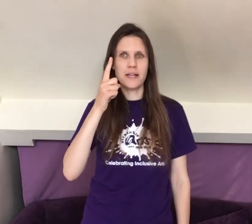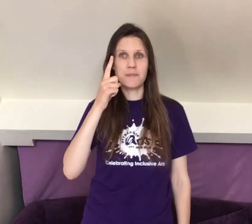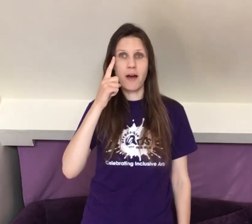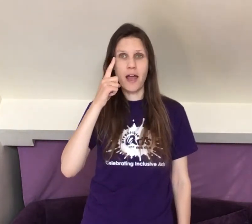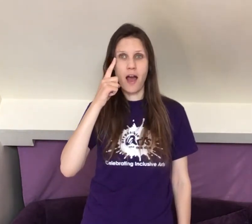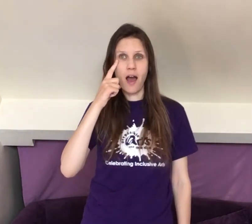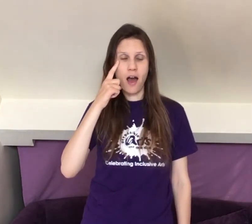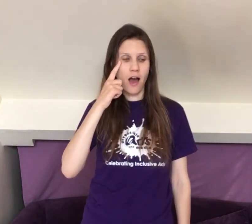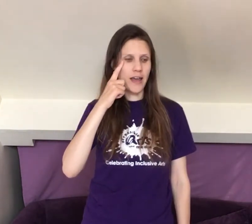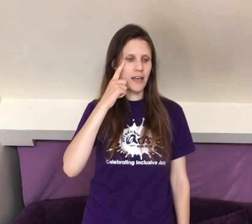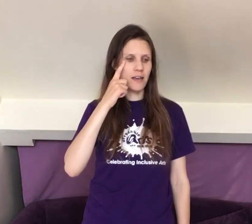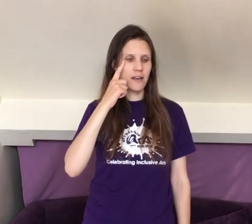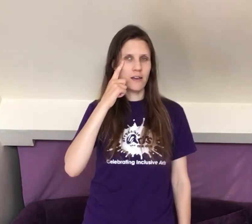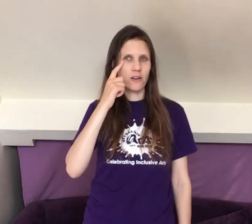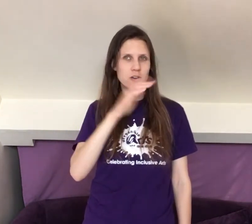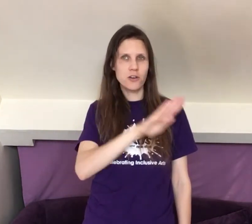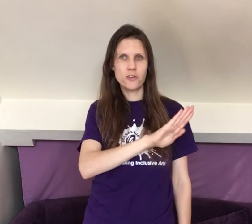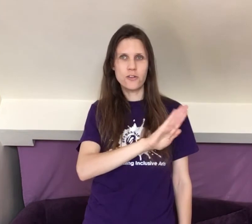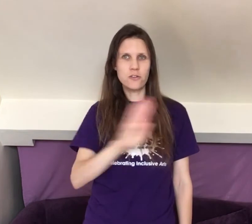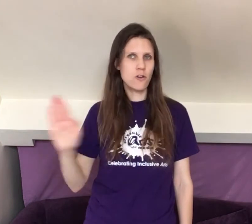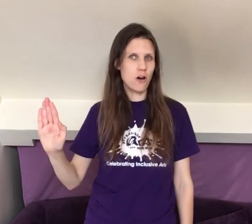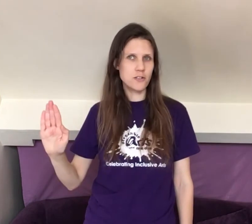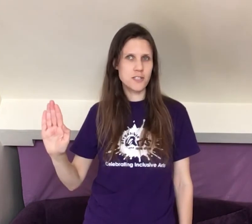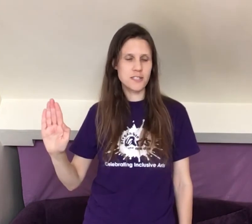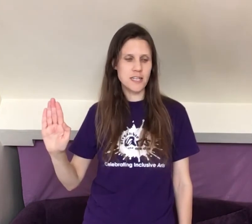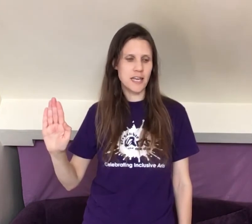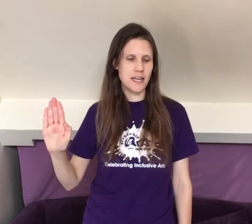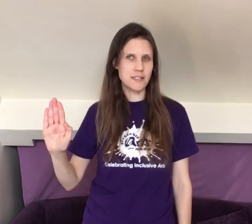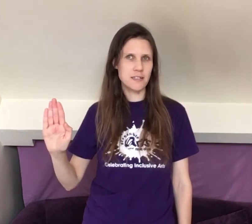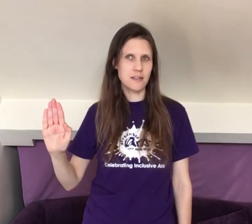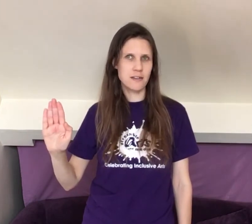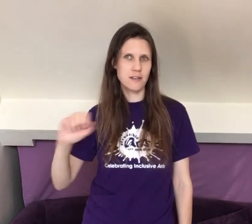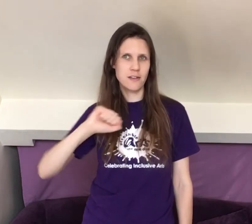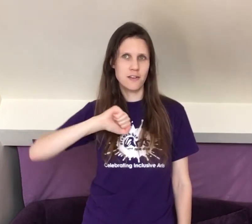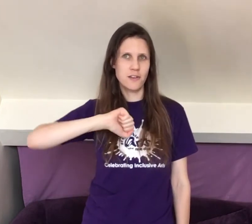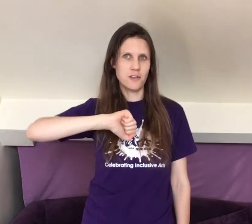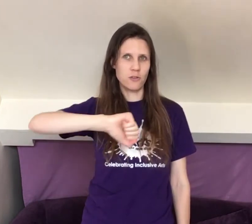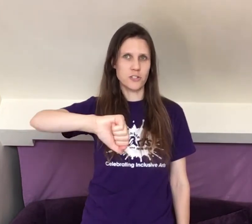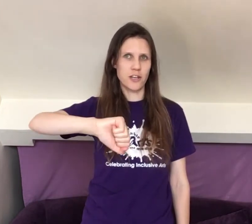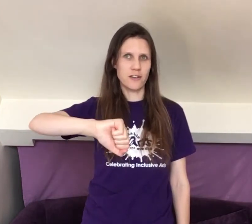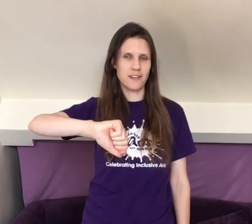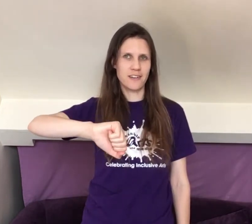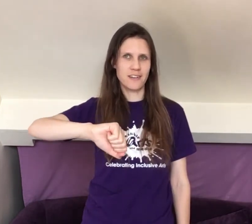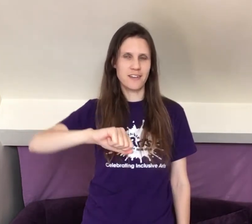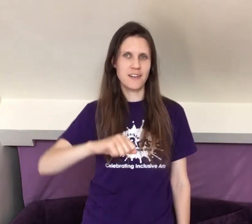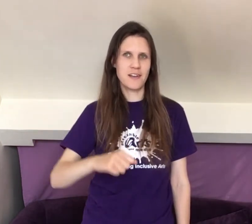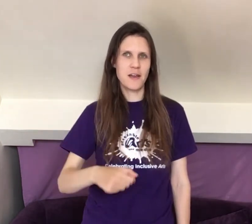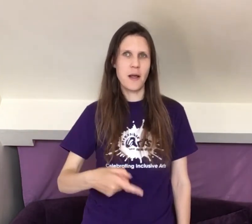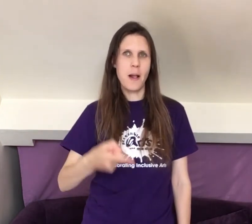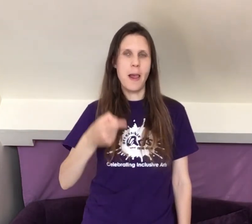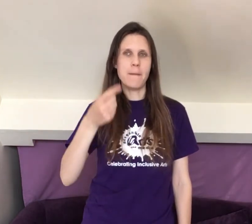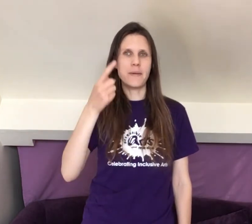But my eye could not see it. Your turn.